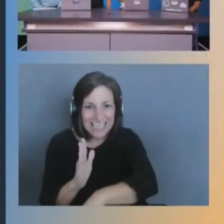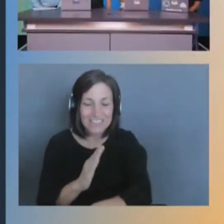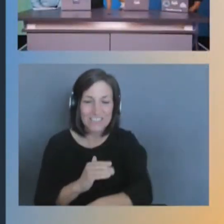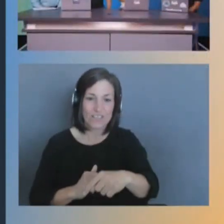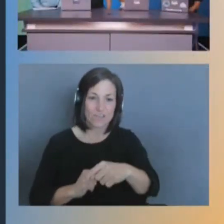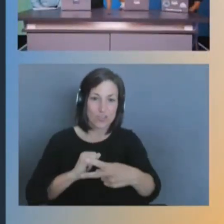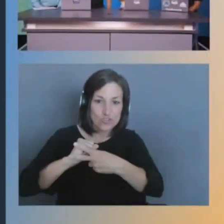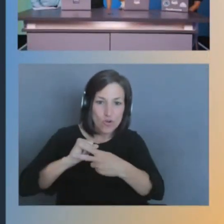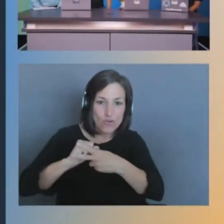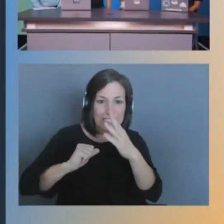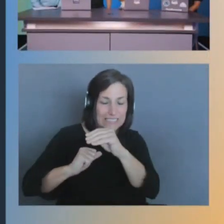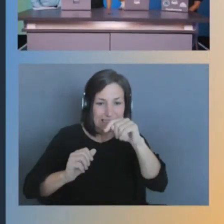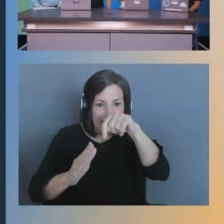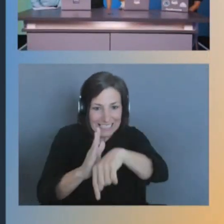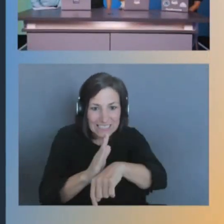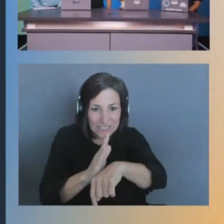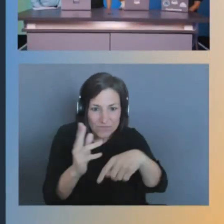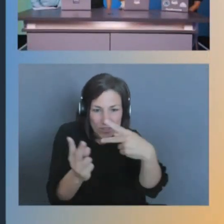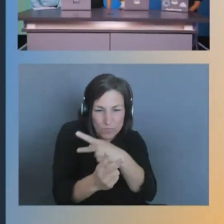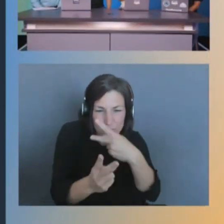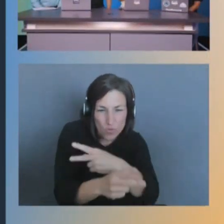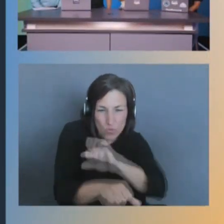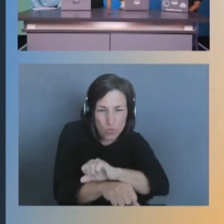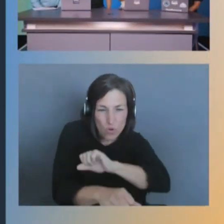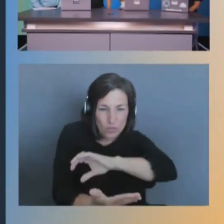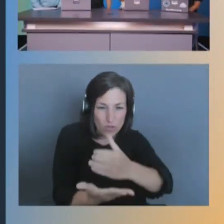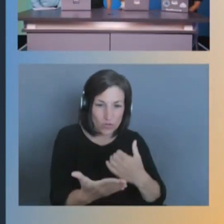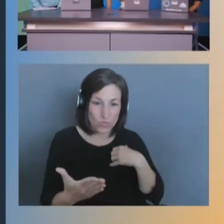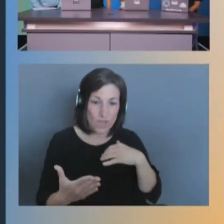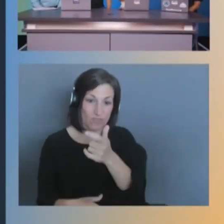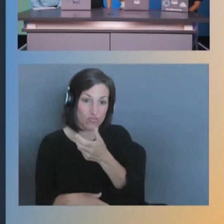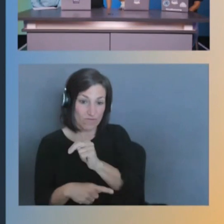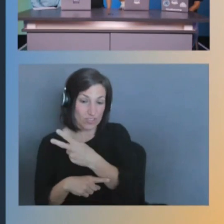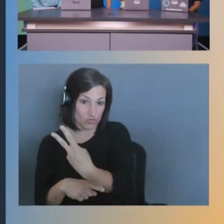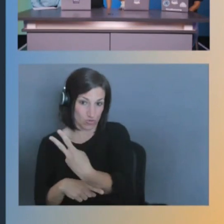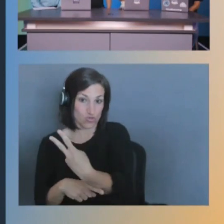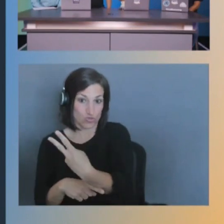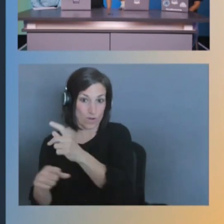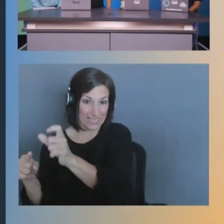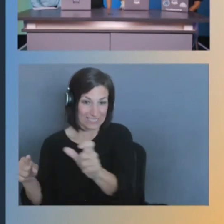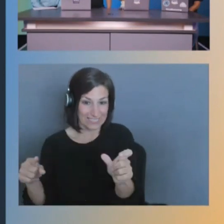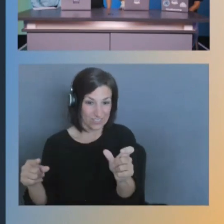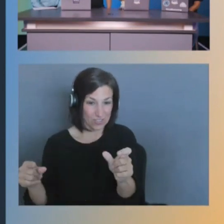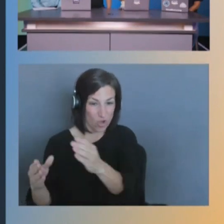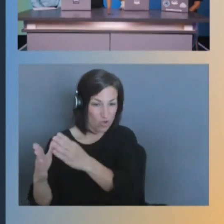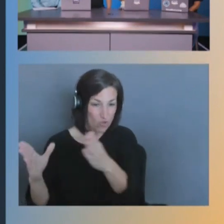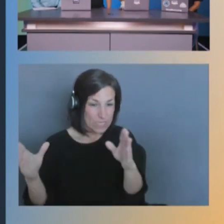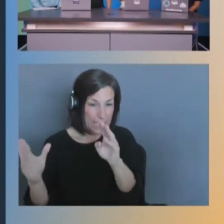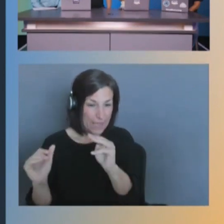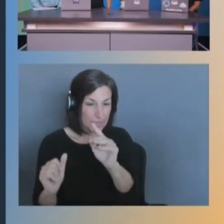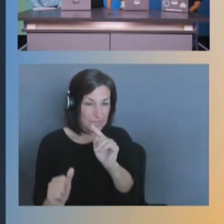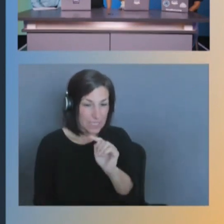we have the Graviton2-enabled instances across the M, T, R, I and G families.